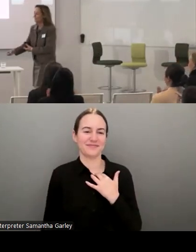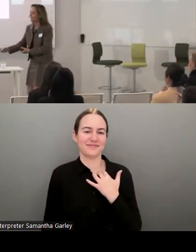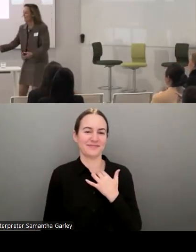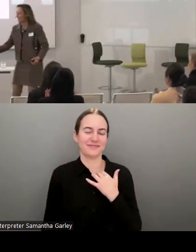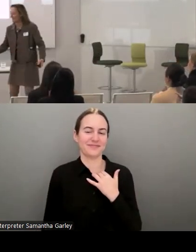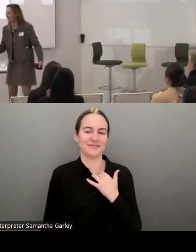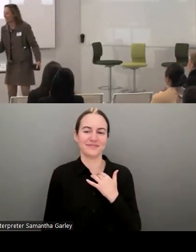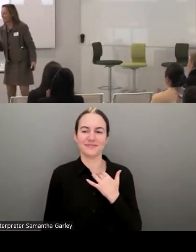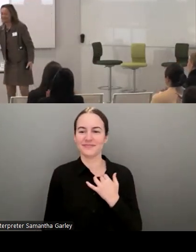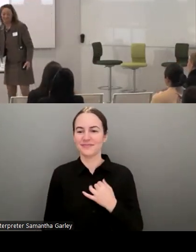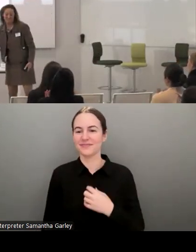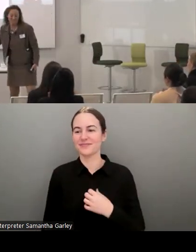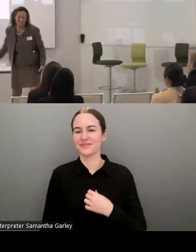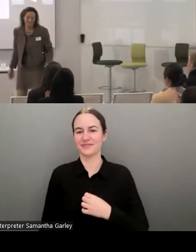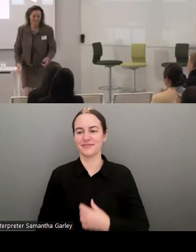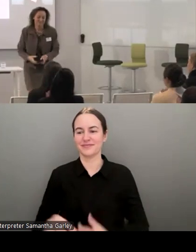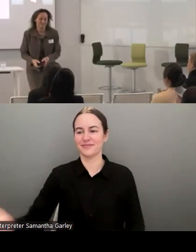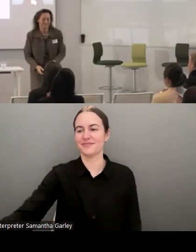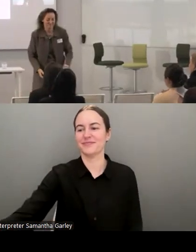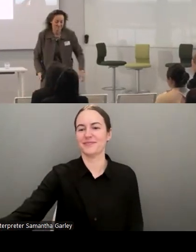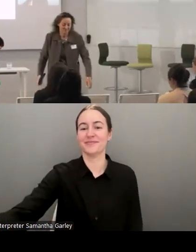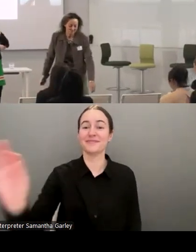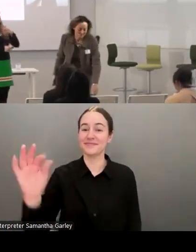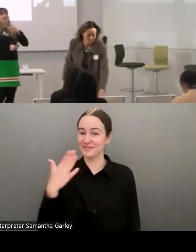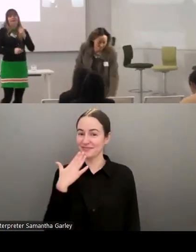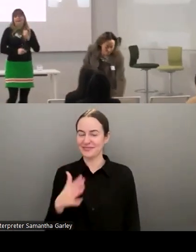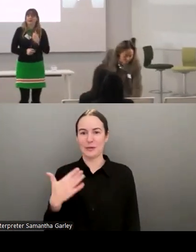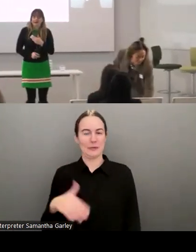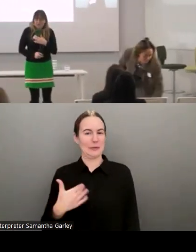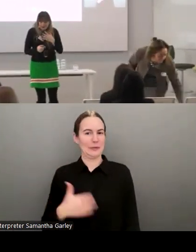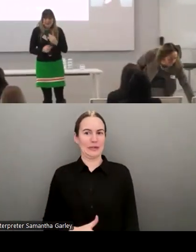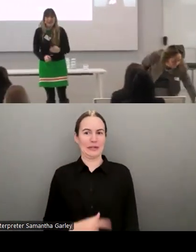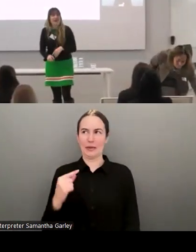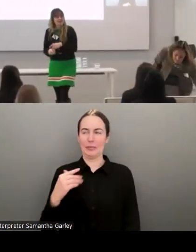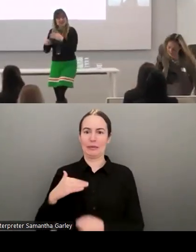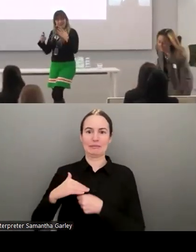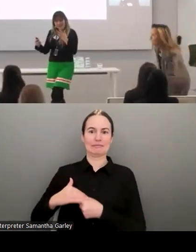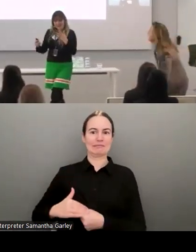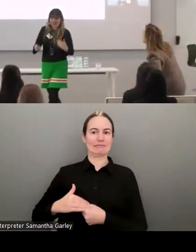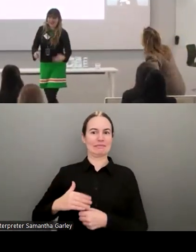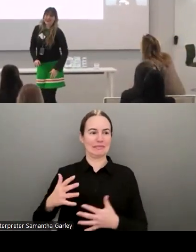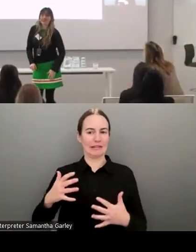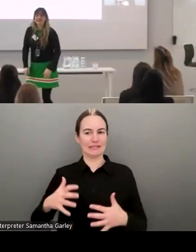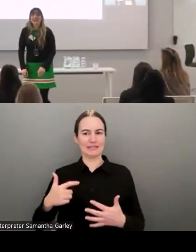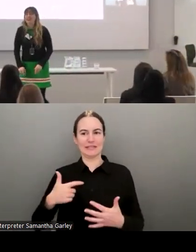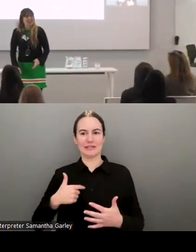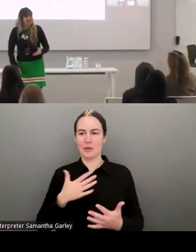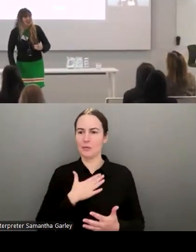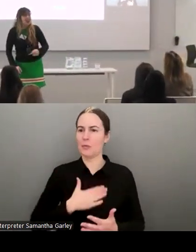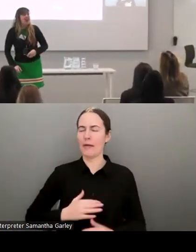with me. Thanks a lot. Yeah, that puts a bit of pressure on me, because now I have to deliver something that you really like.